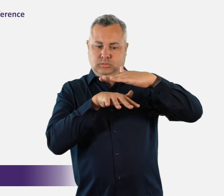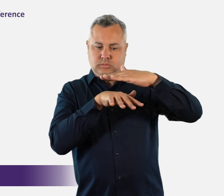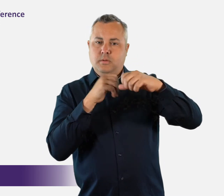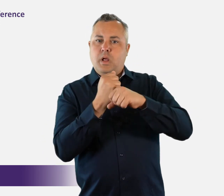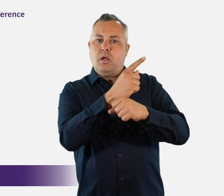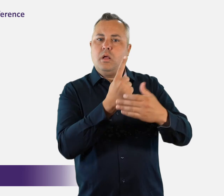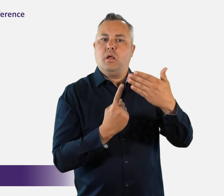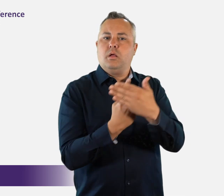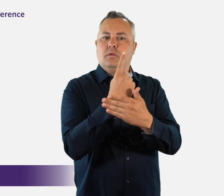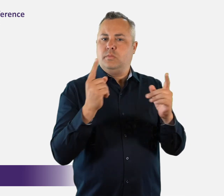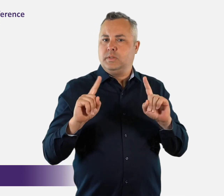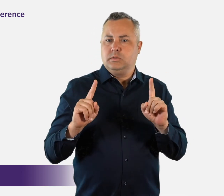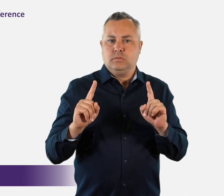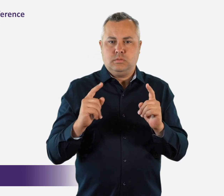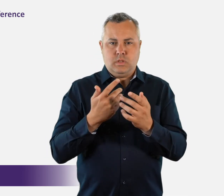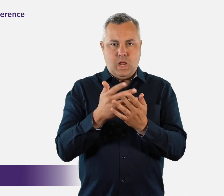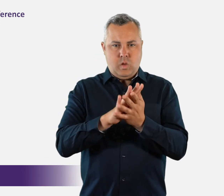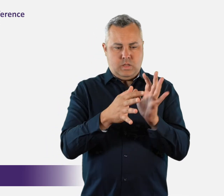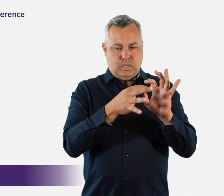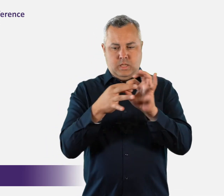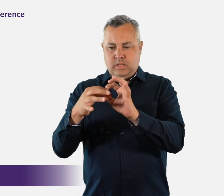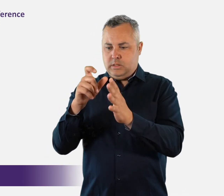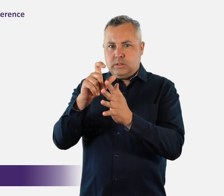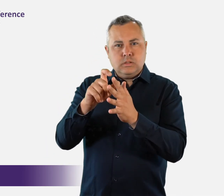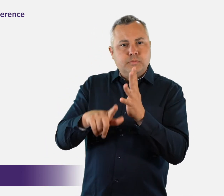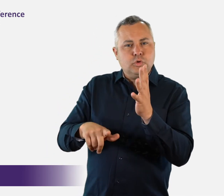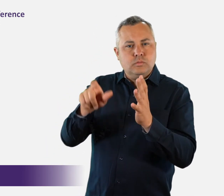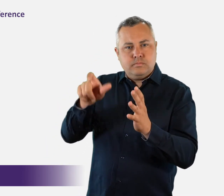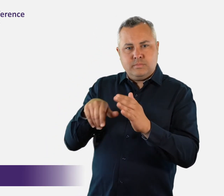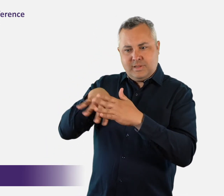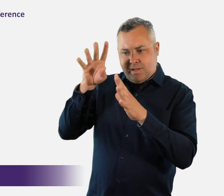How do these issues and barriers link to or influence the experiences of -